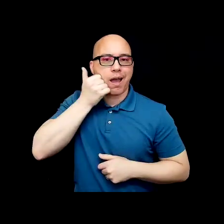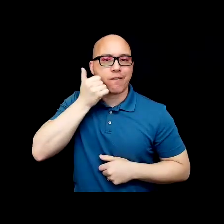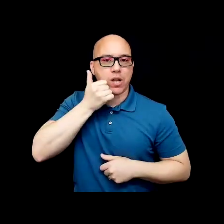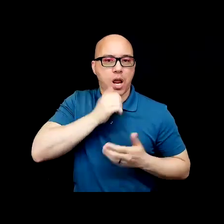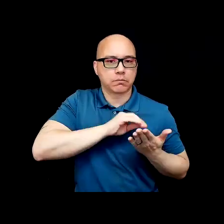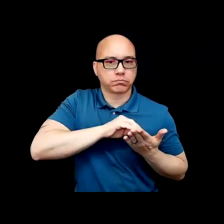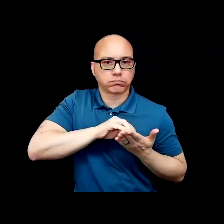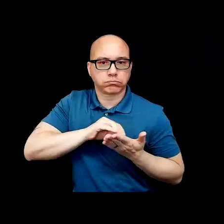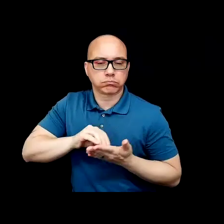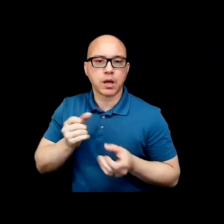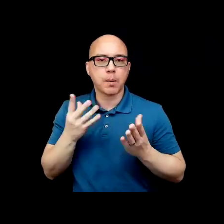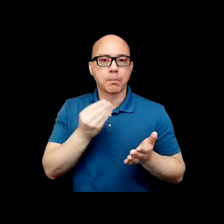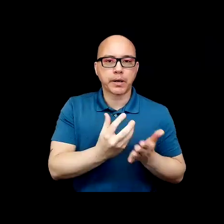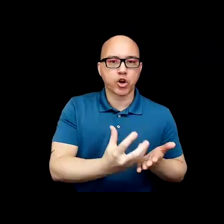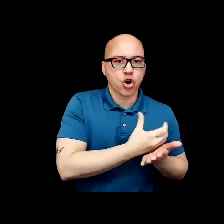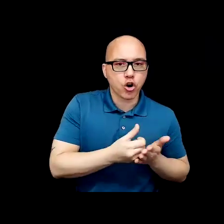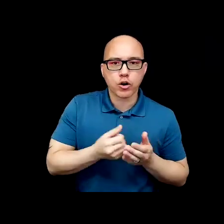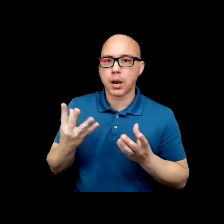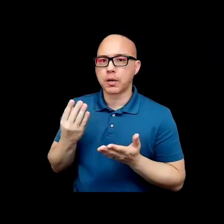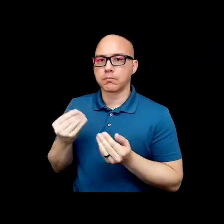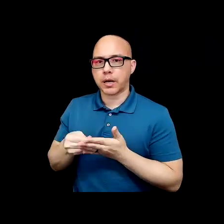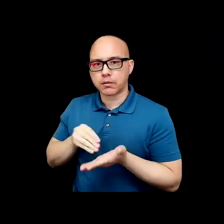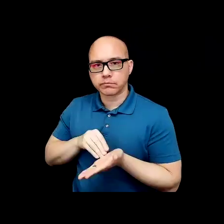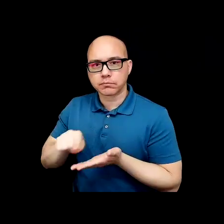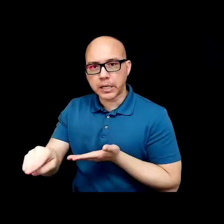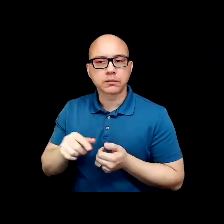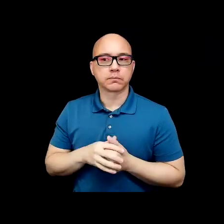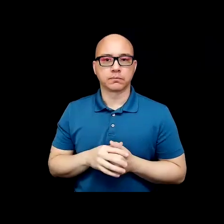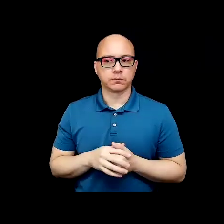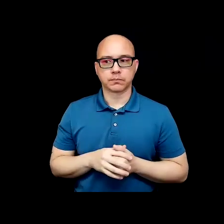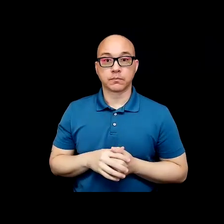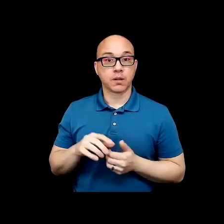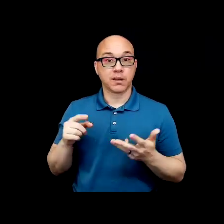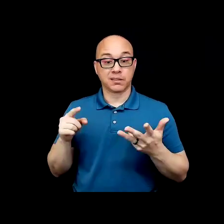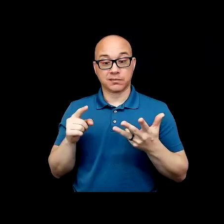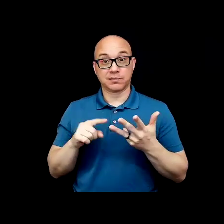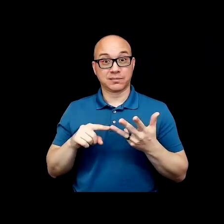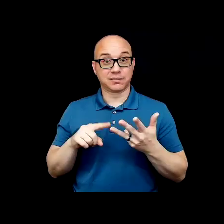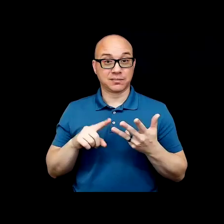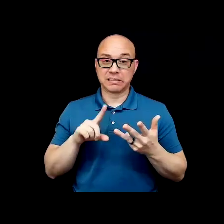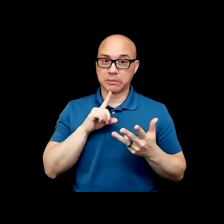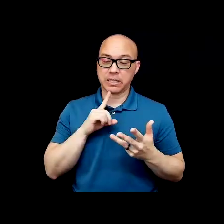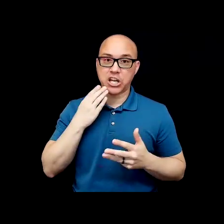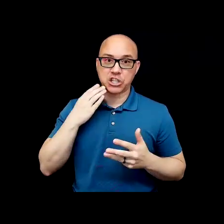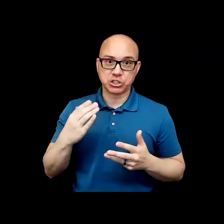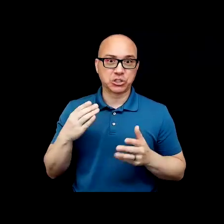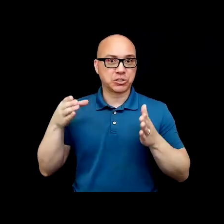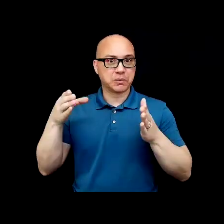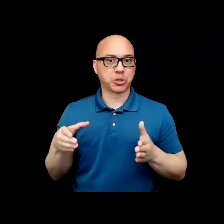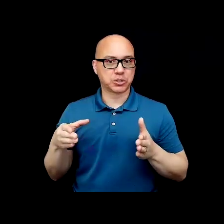your income, expenses and bank reconciliations. Bookkeepers are a good person -- good people